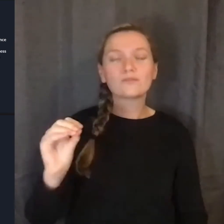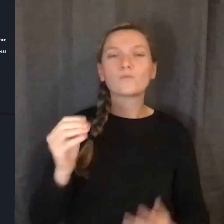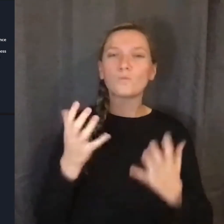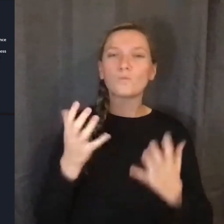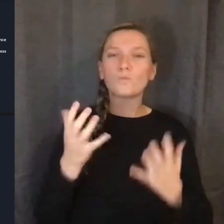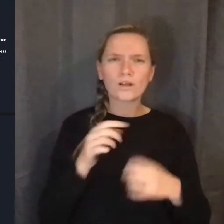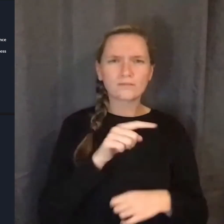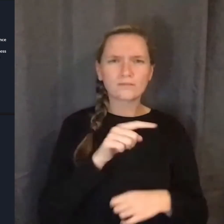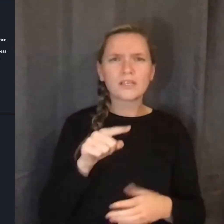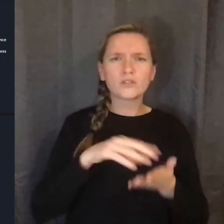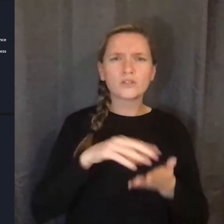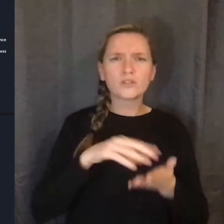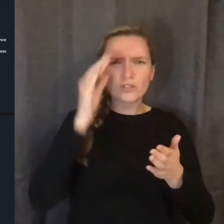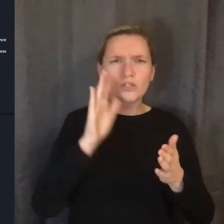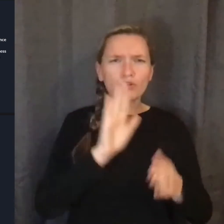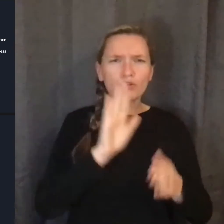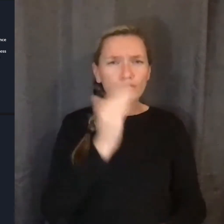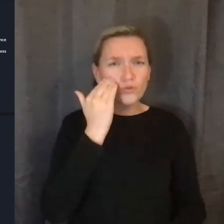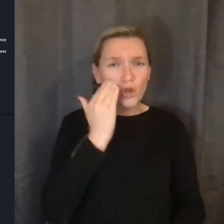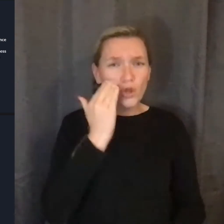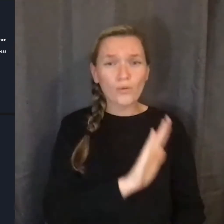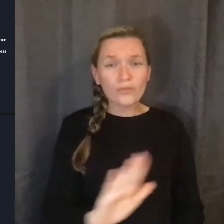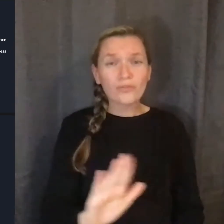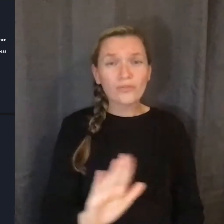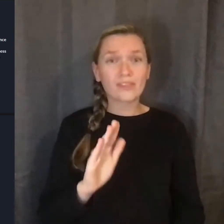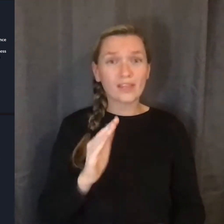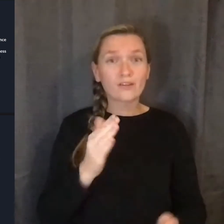Kling 2000 wants students to be aware of their rights.